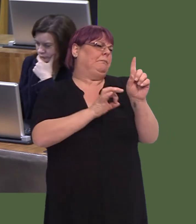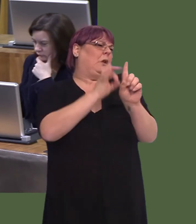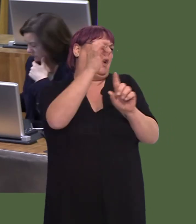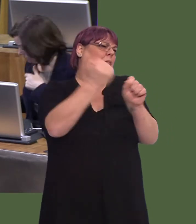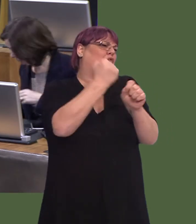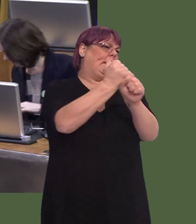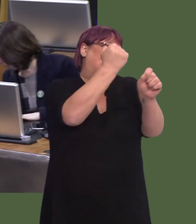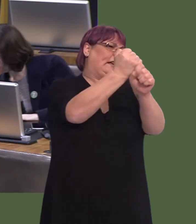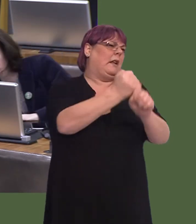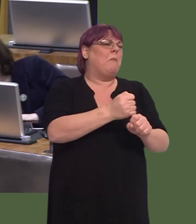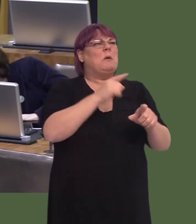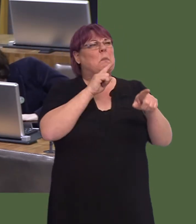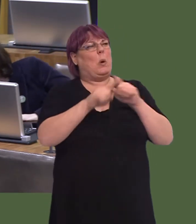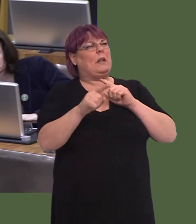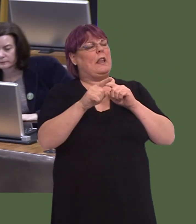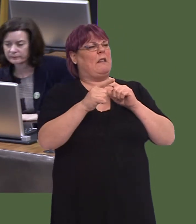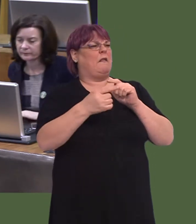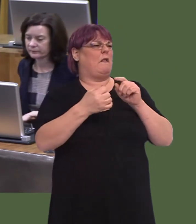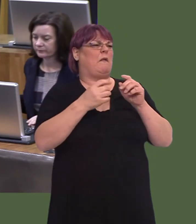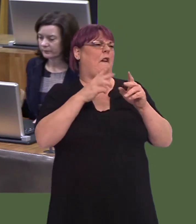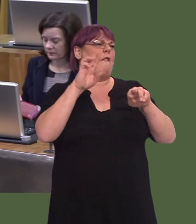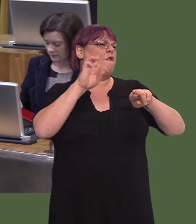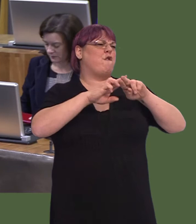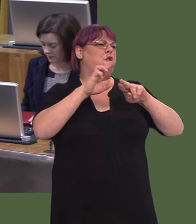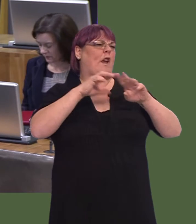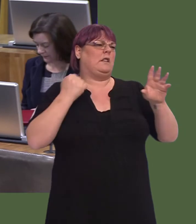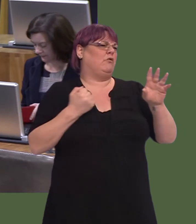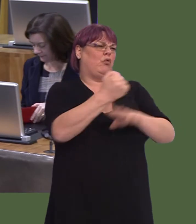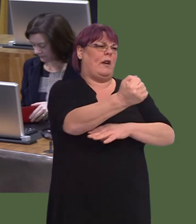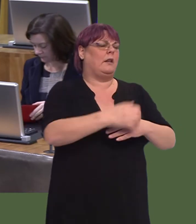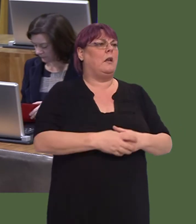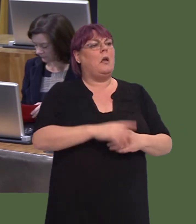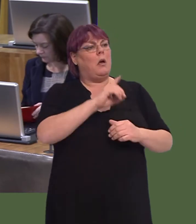It's mainly a freight line, but nevertheless would serve a substantial area of the northern